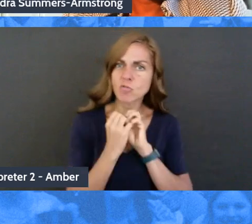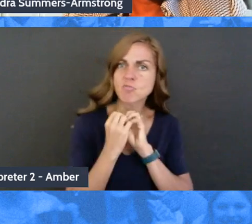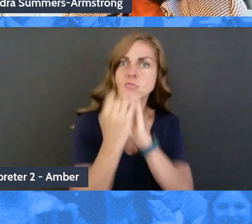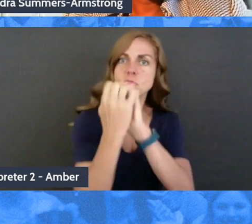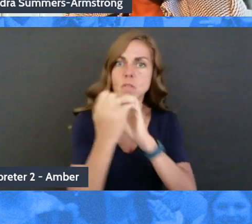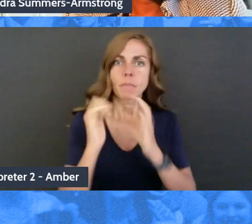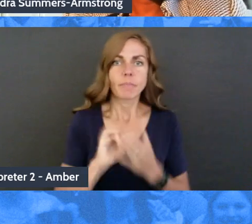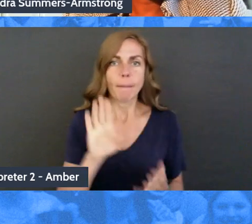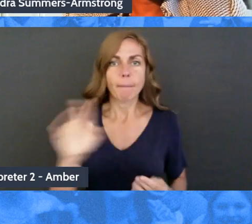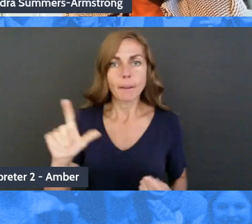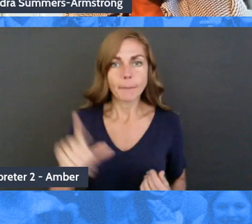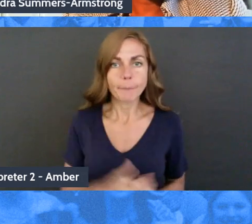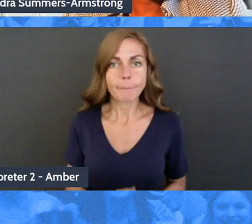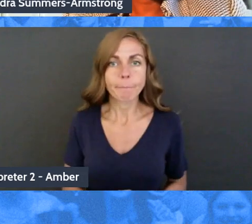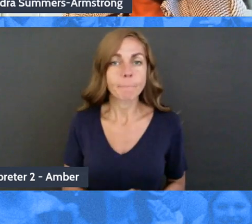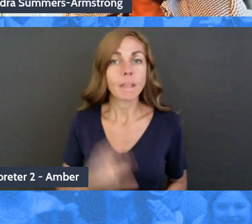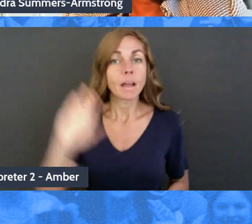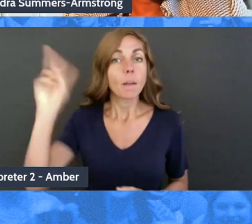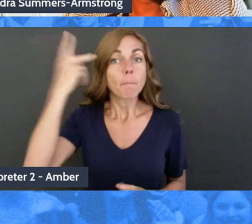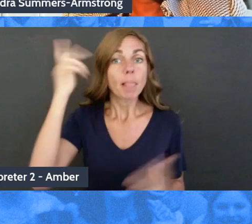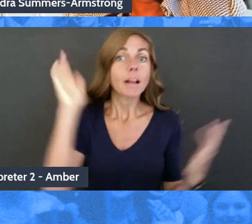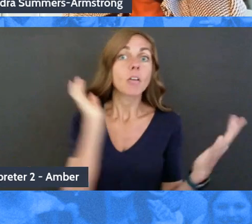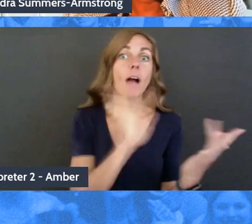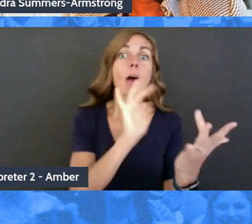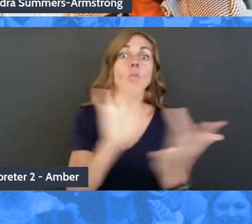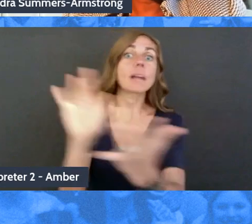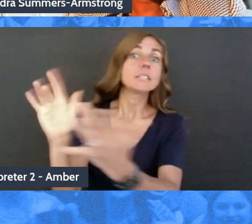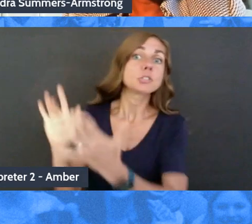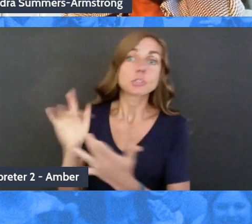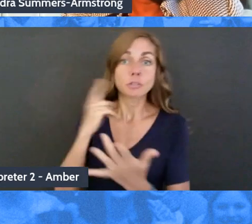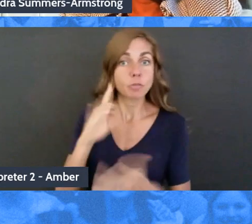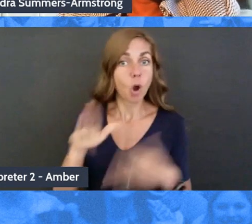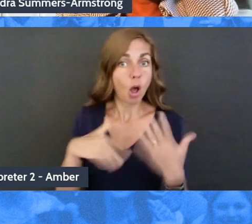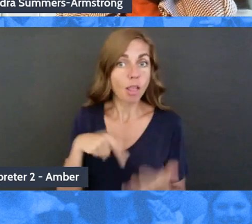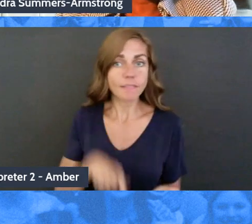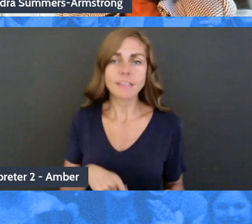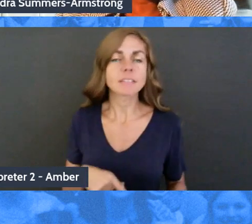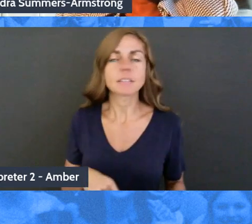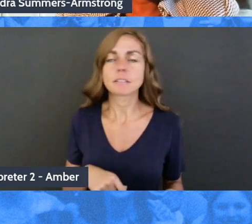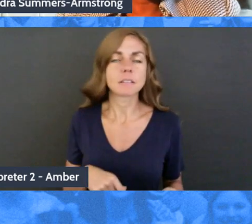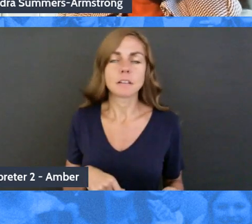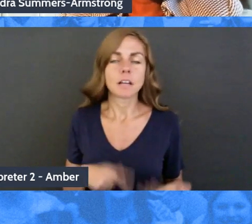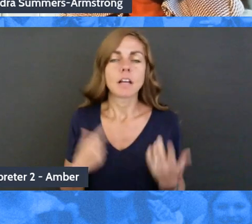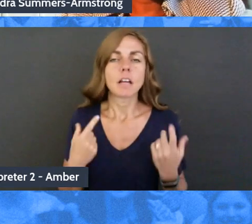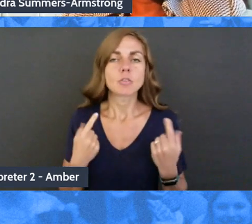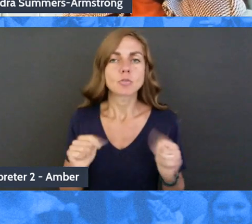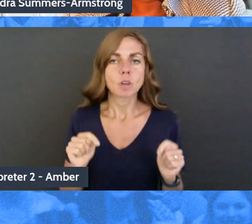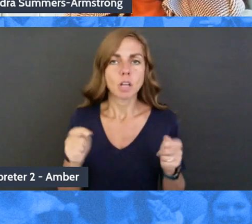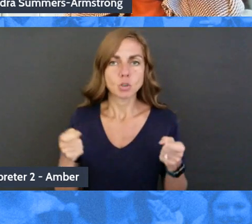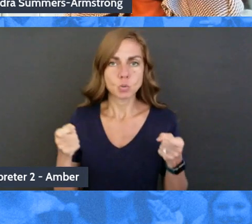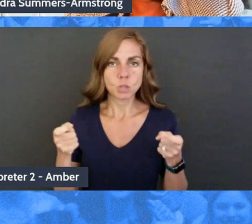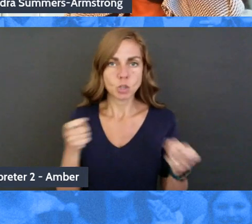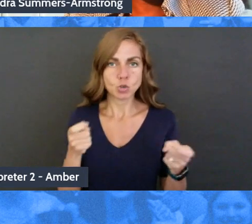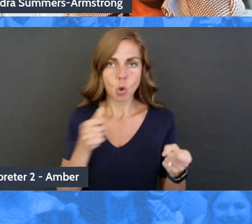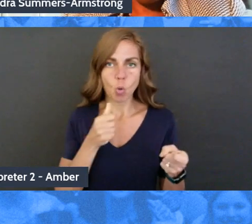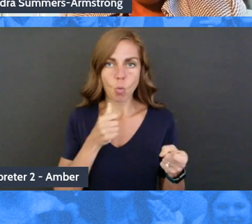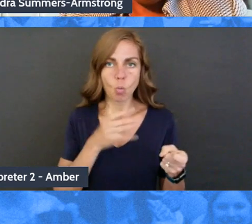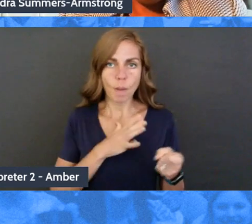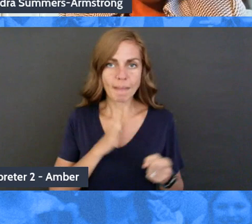Political outreach on all of this is an attempt to control women's personal decisions.